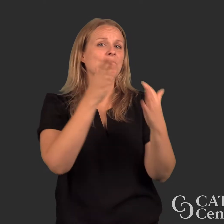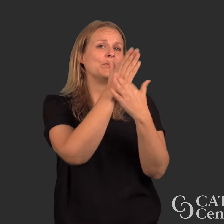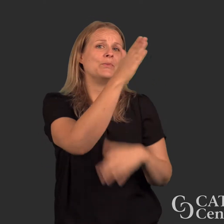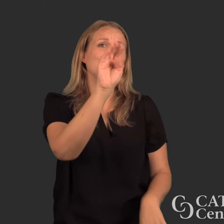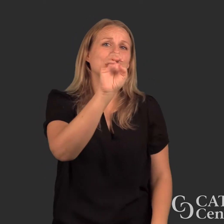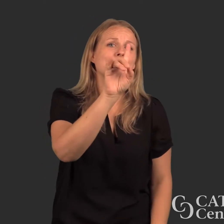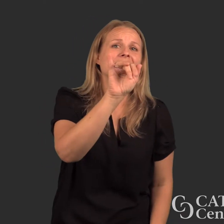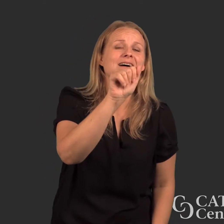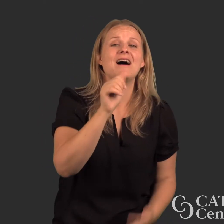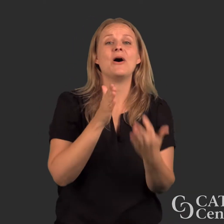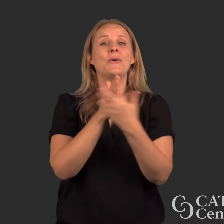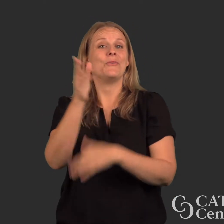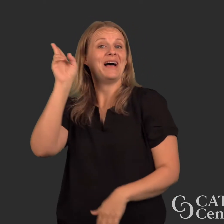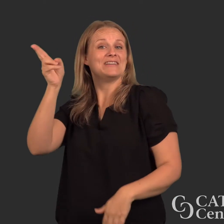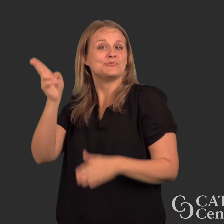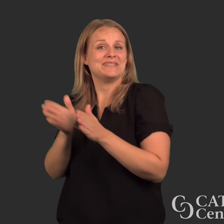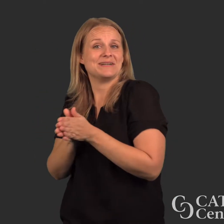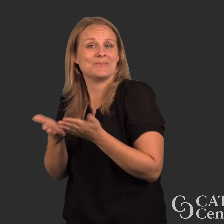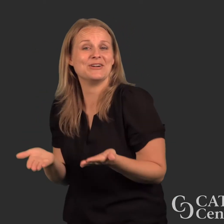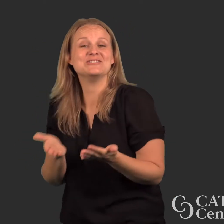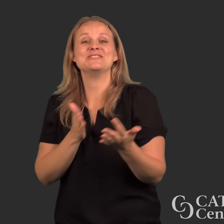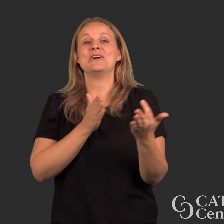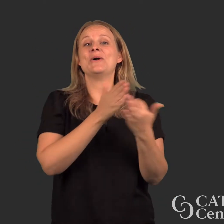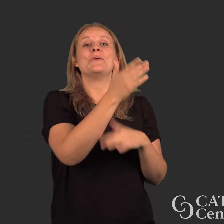through media portrayal, through historical records and through the people